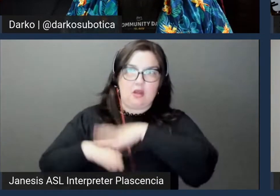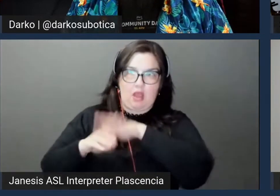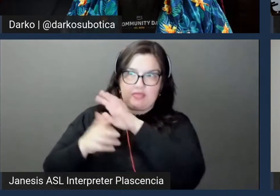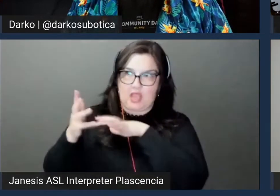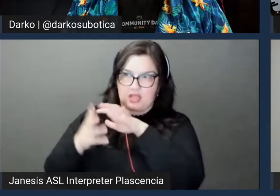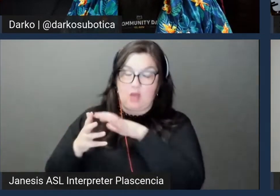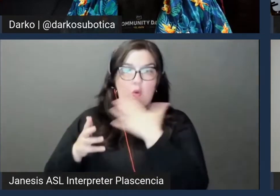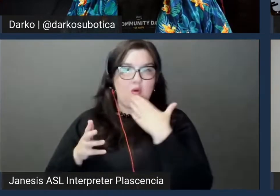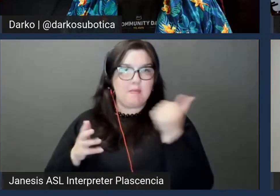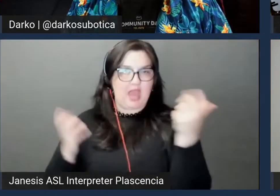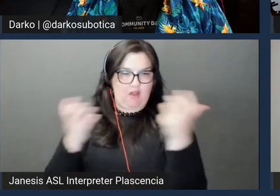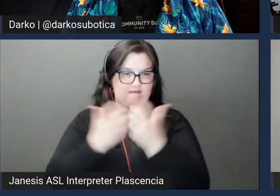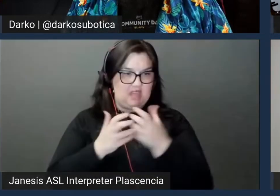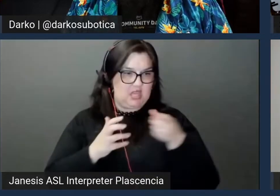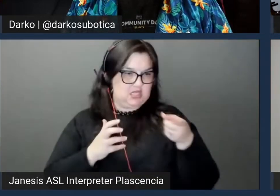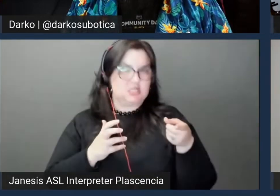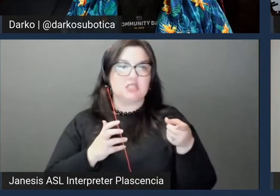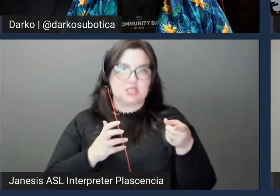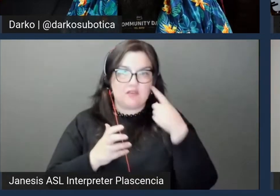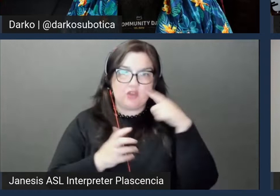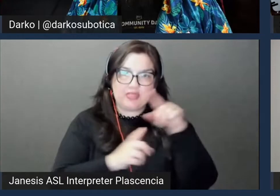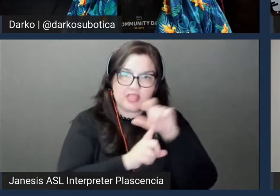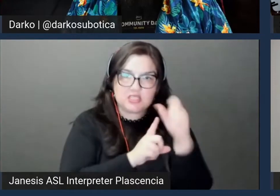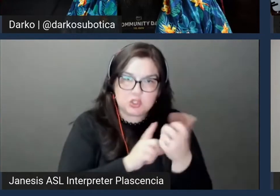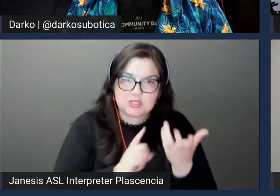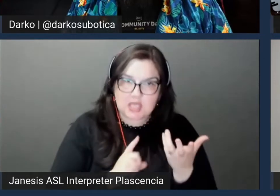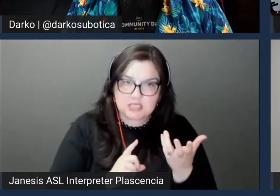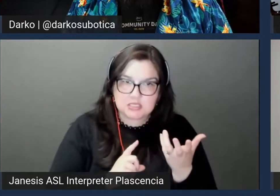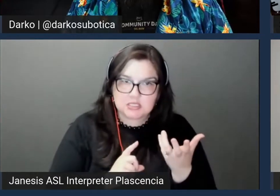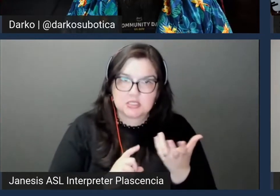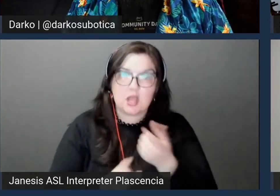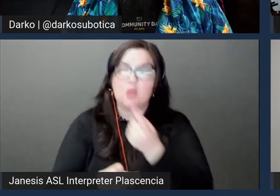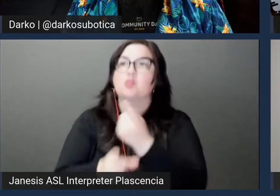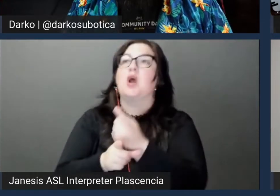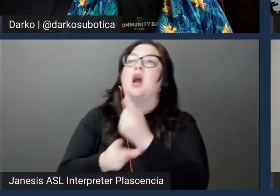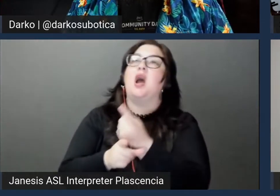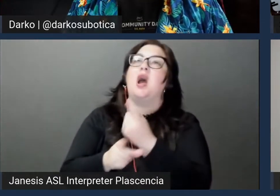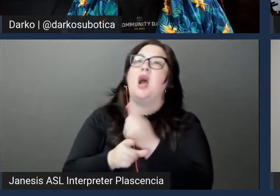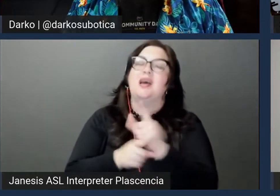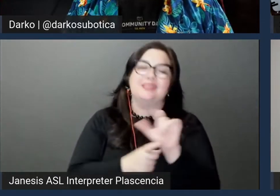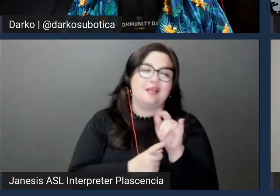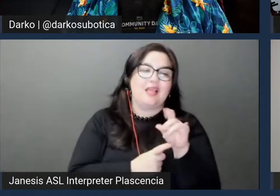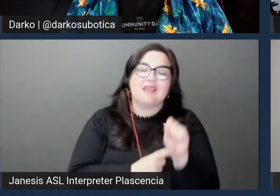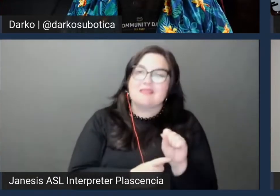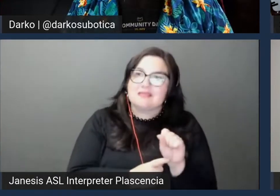in which could we actually-- (overlapping discussion) You don't have that latency sensitivity or something like that.